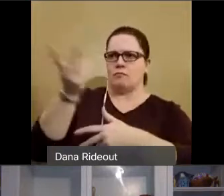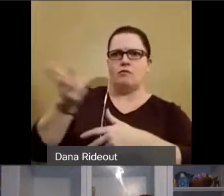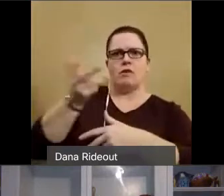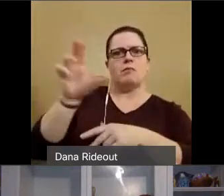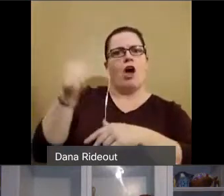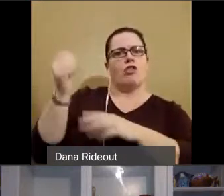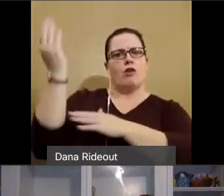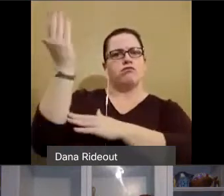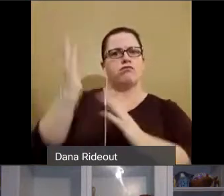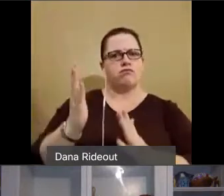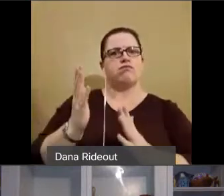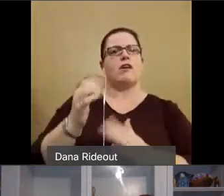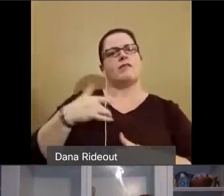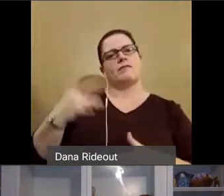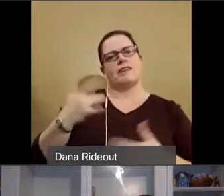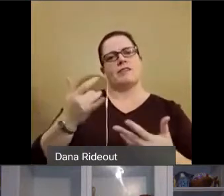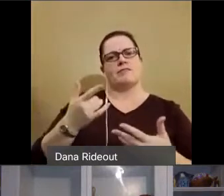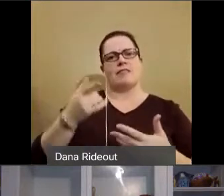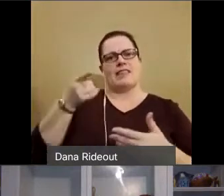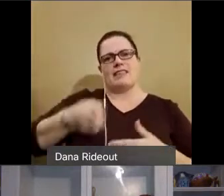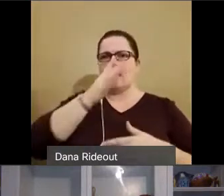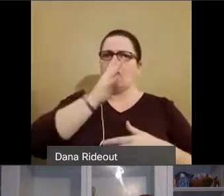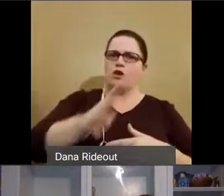I think ignoring this effective realm is really just.